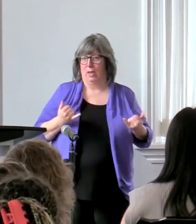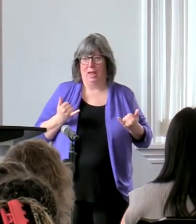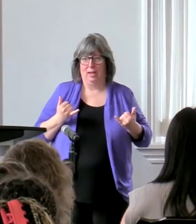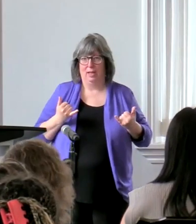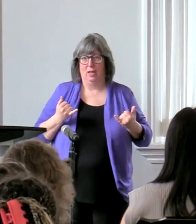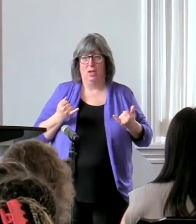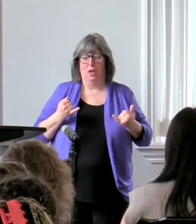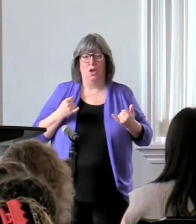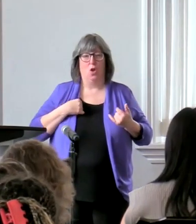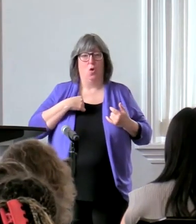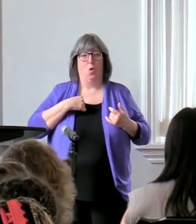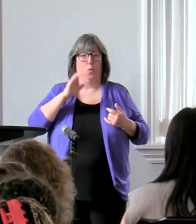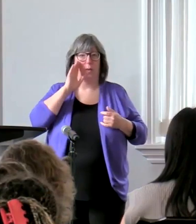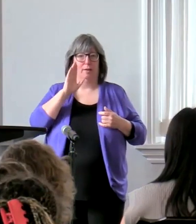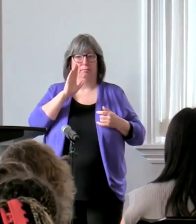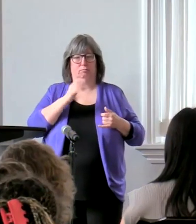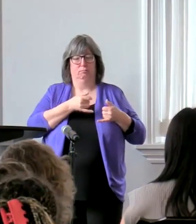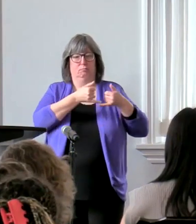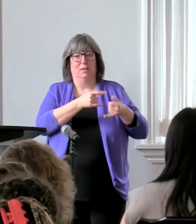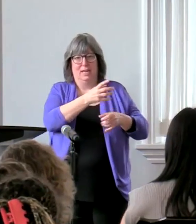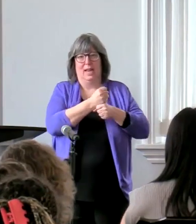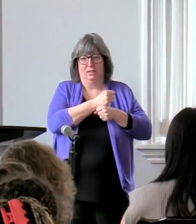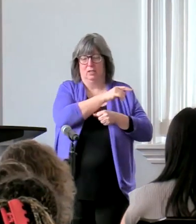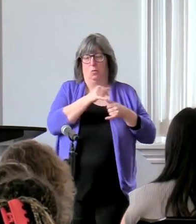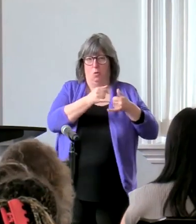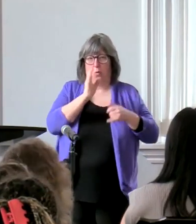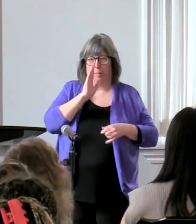We will be sending this to him to ensure that he gets it.